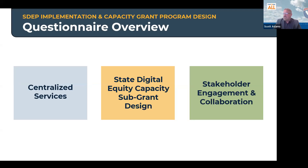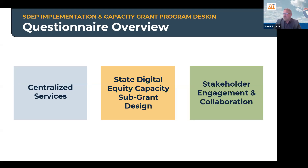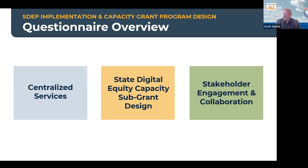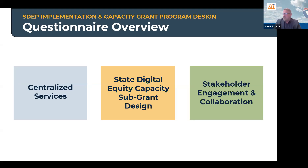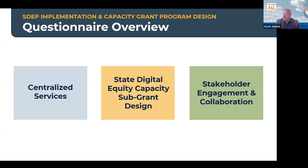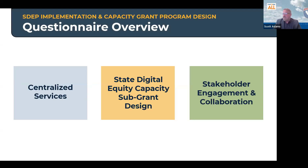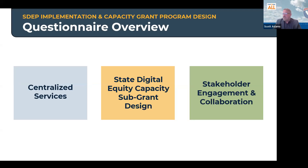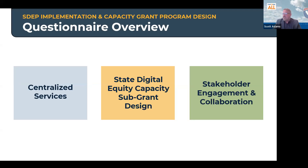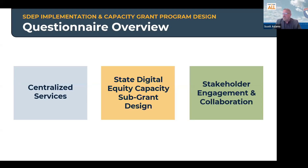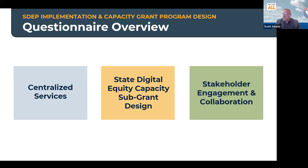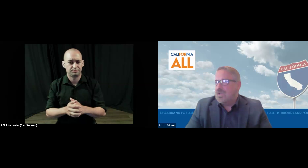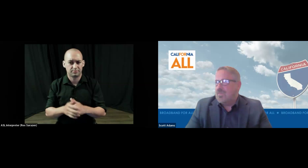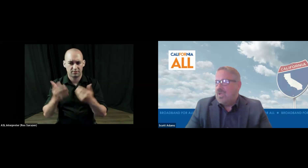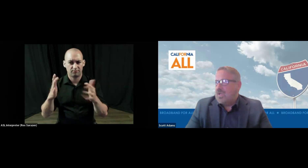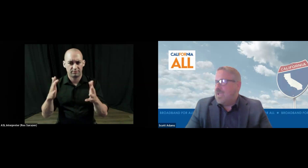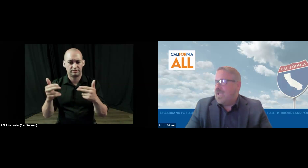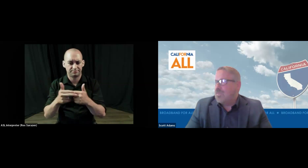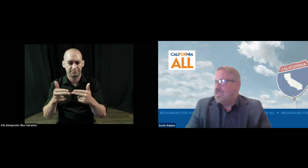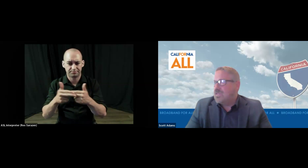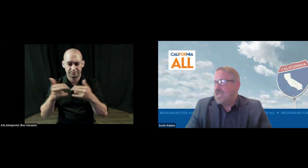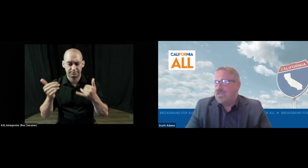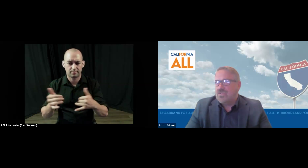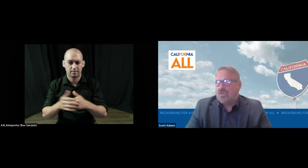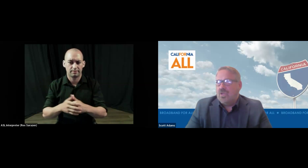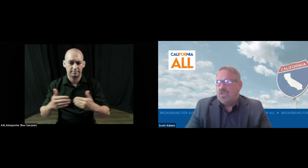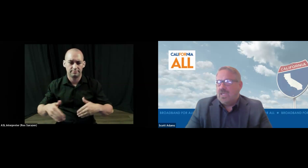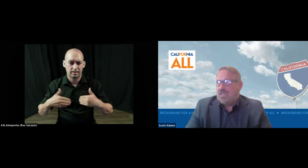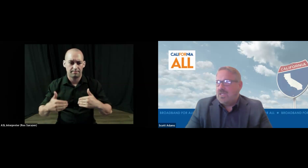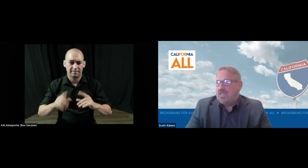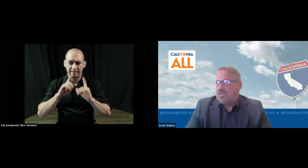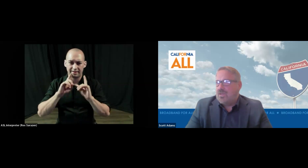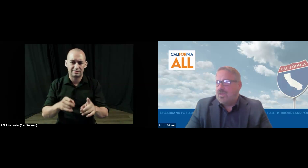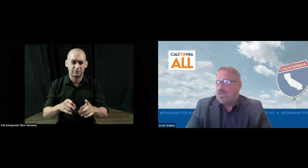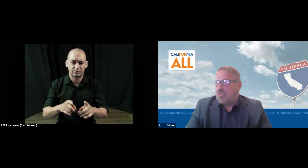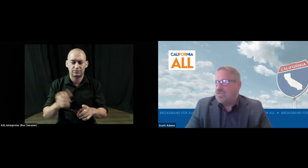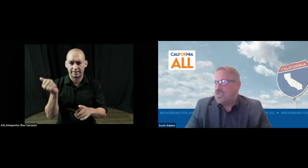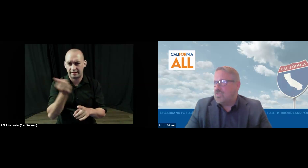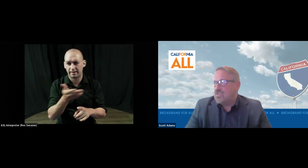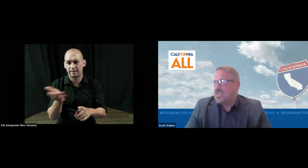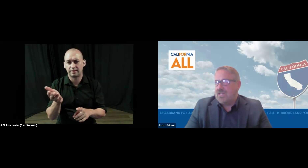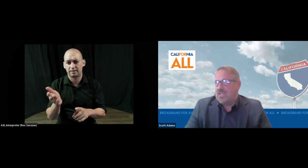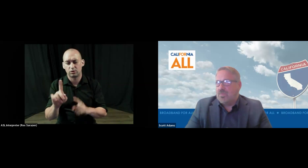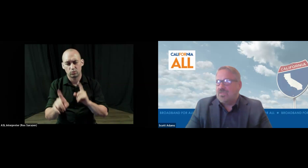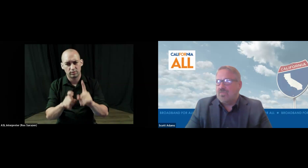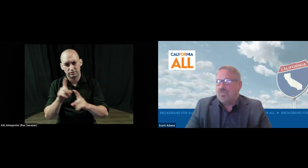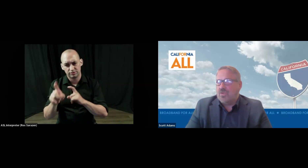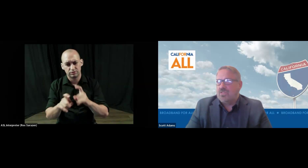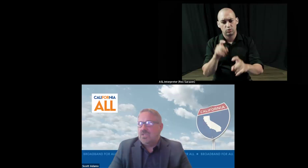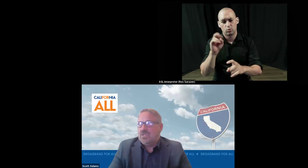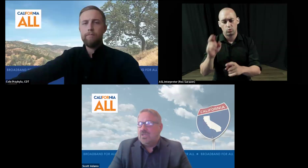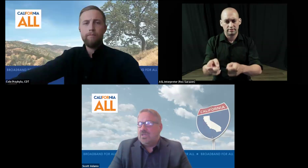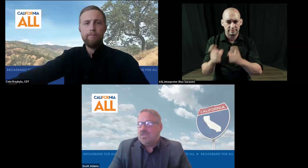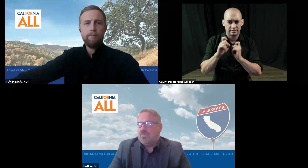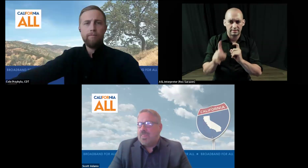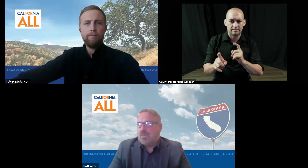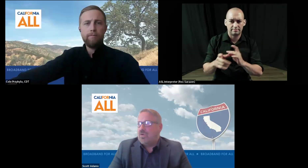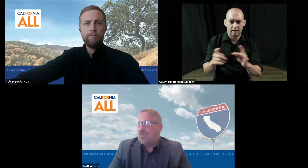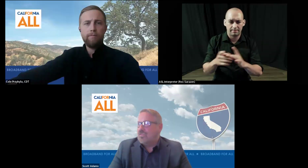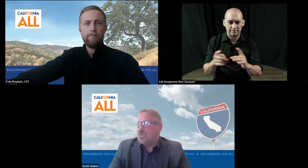slides down and I'm happy to answer any questions or take any comments from folks. But also